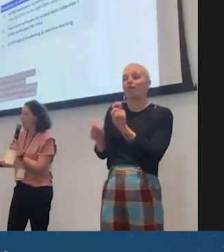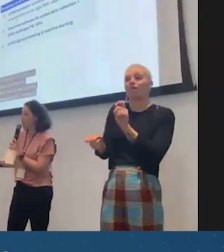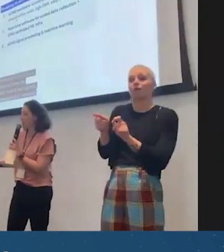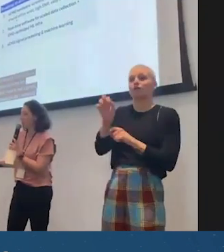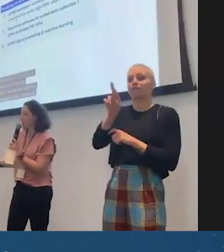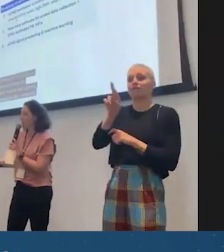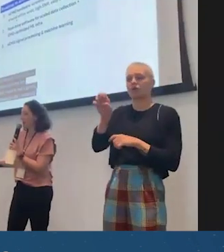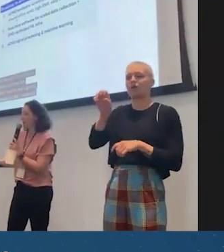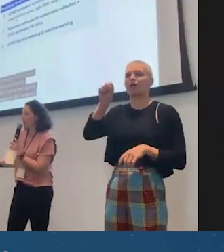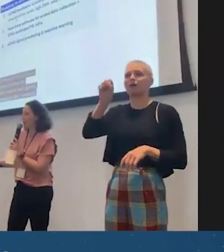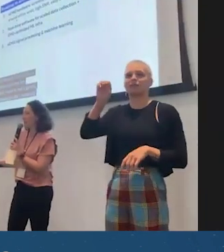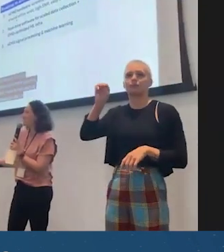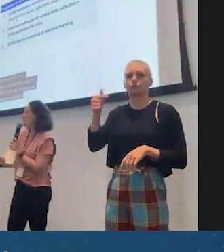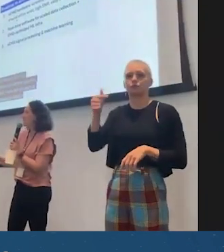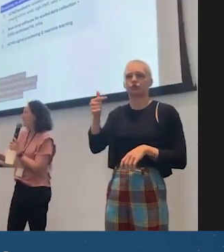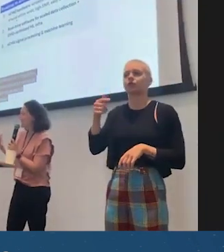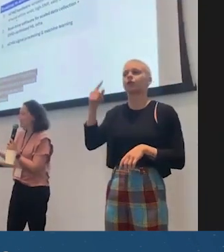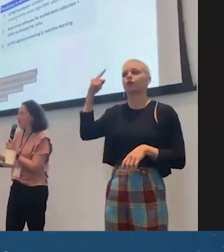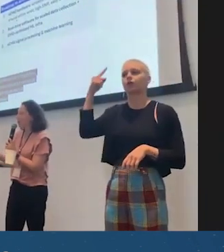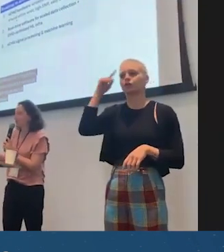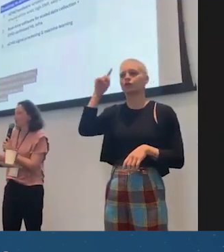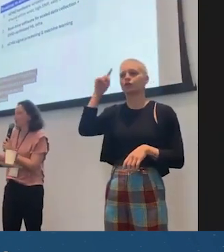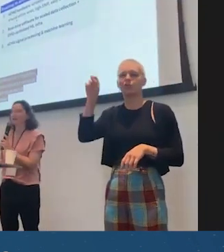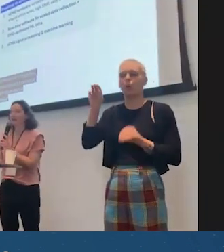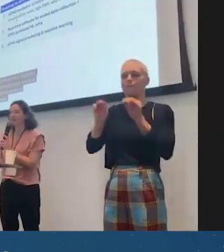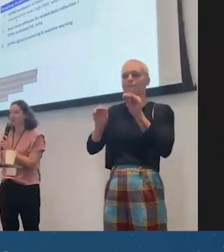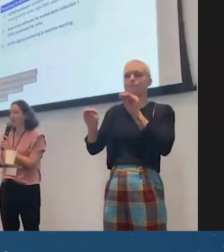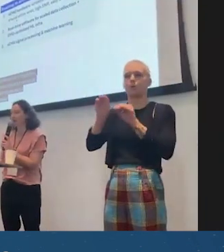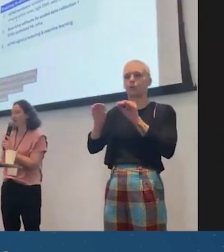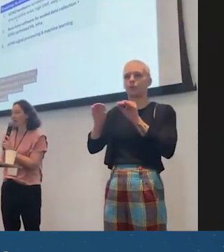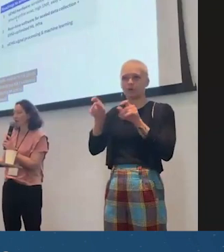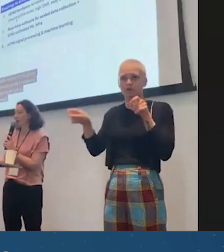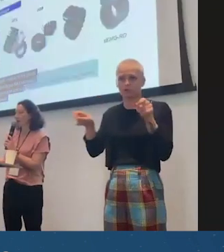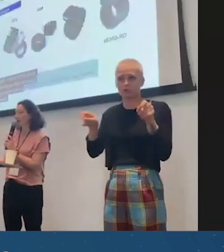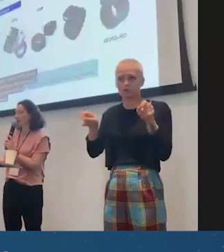control, it spans things like hardware, data collection, and software.